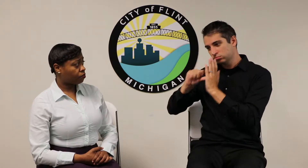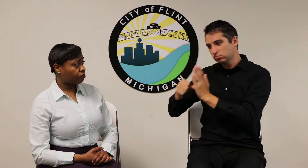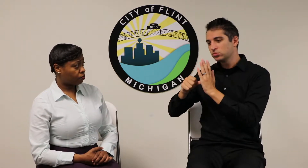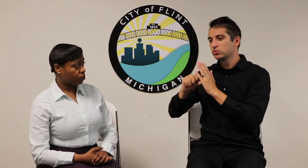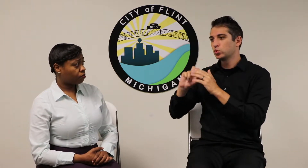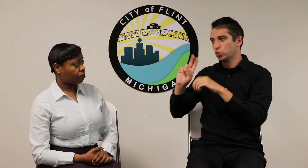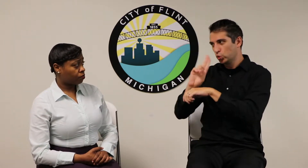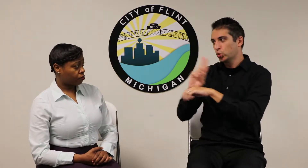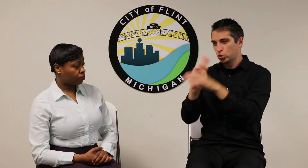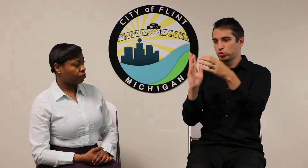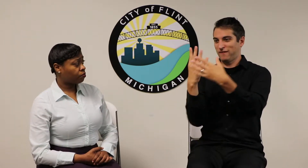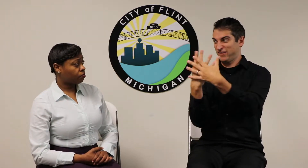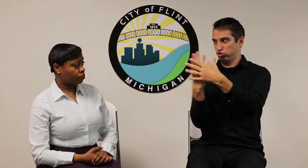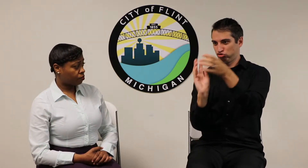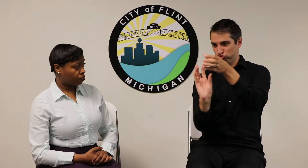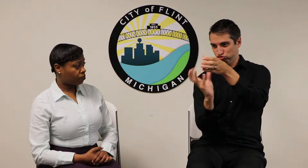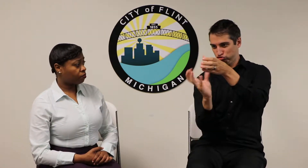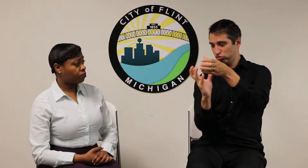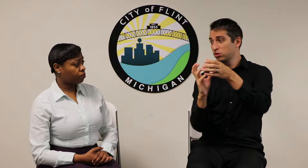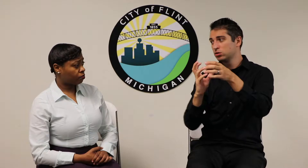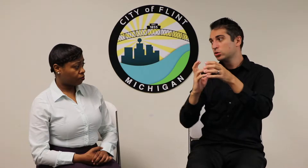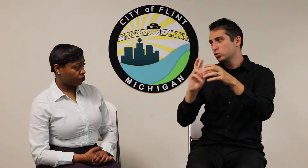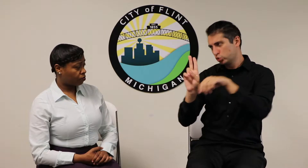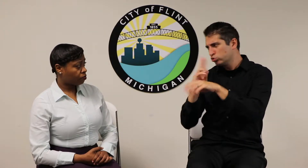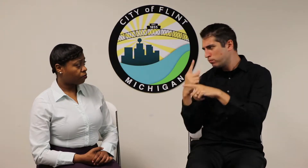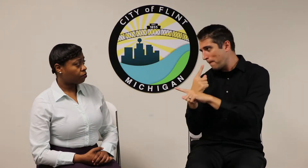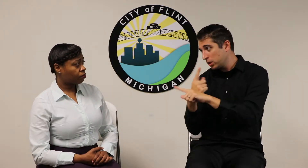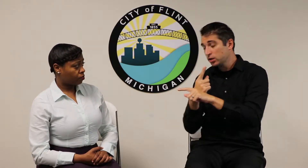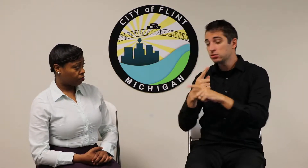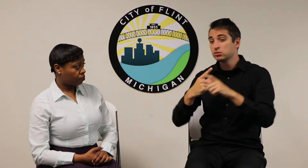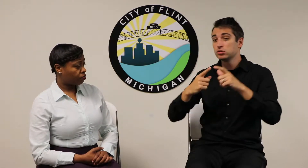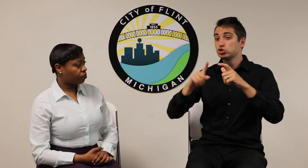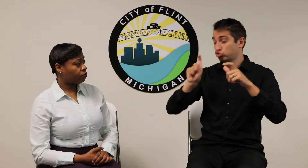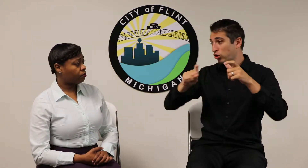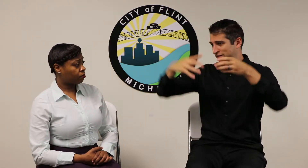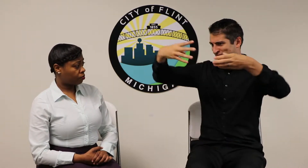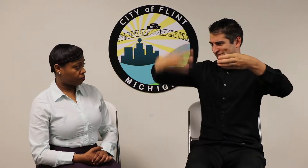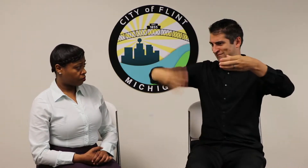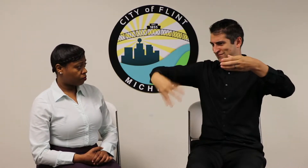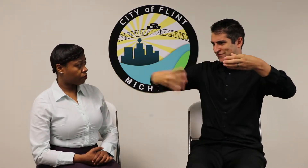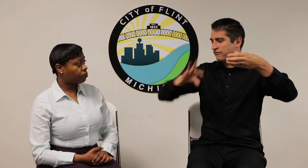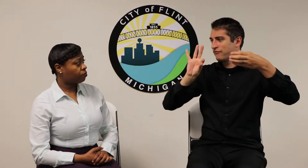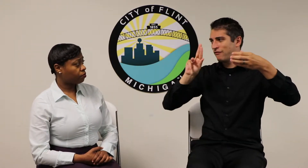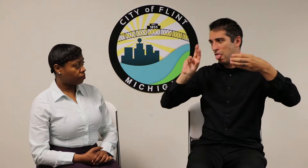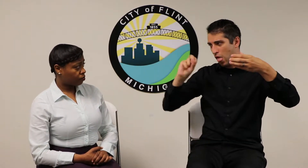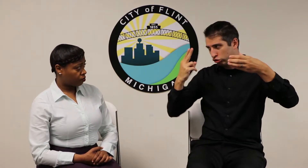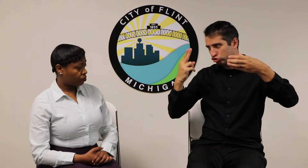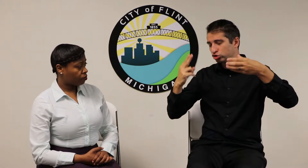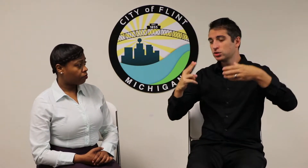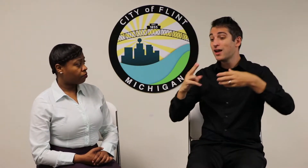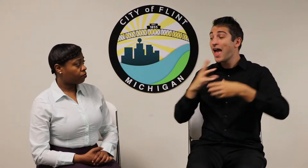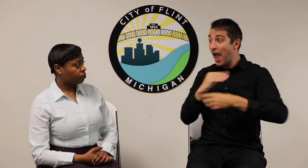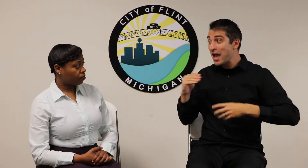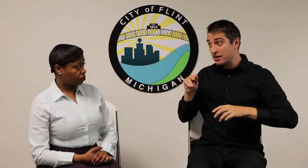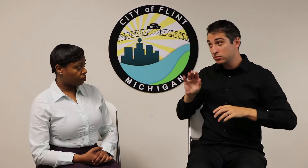used properly, flush your lines and get your water retested again